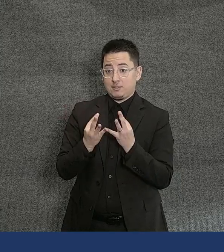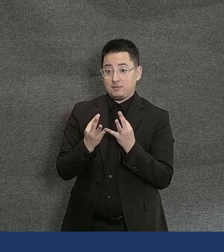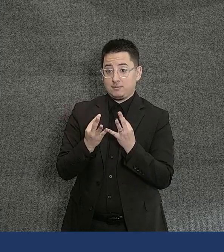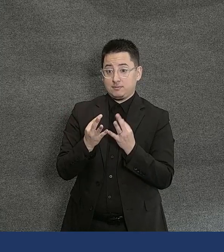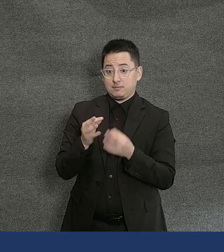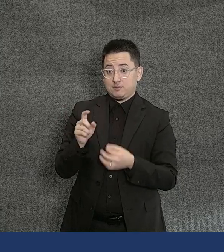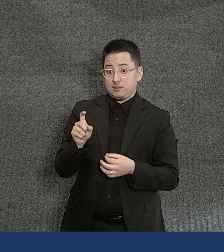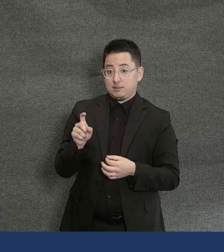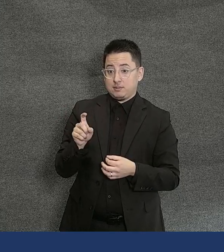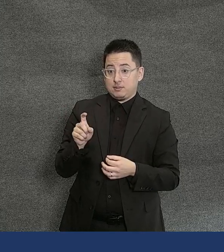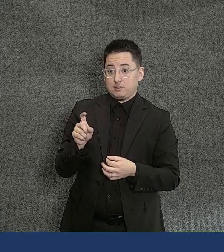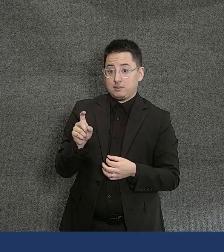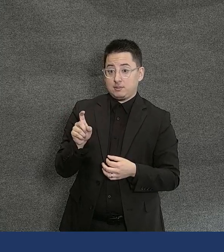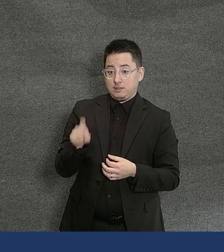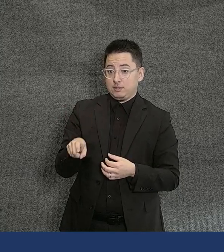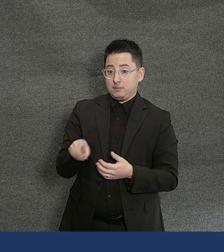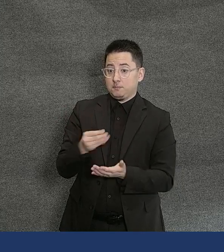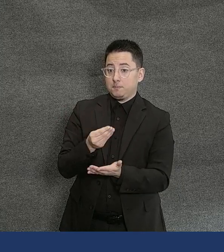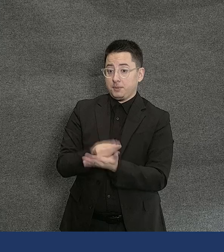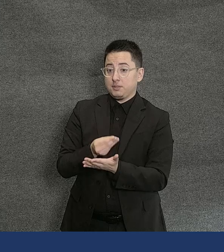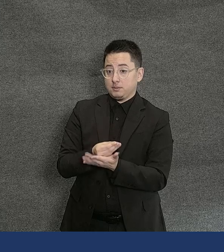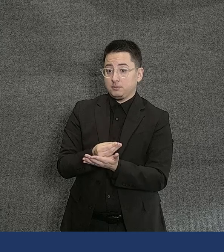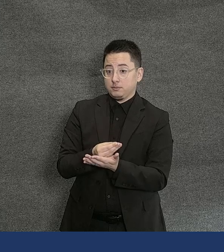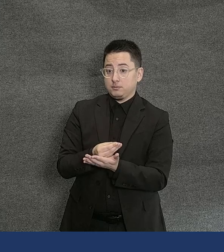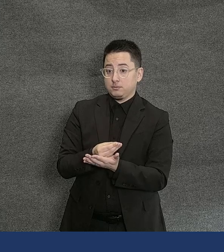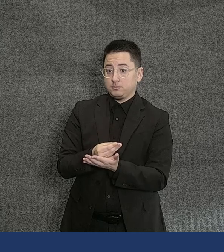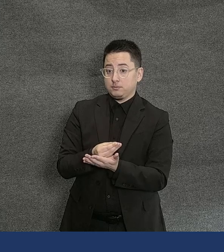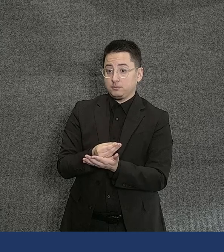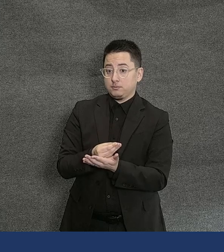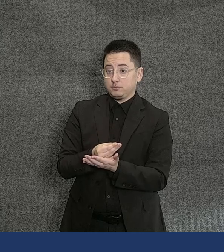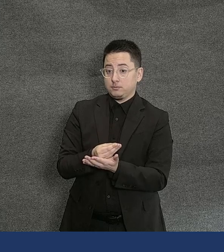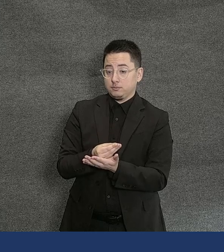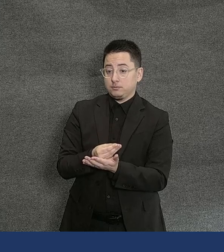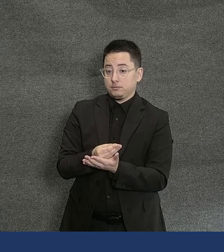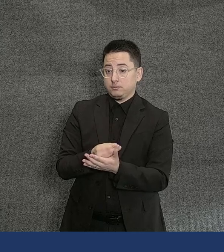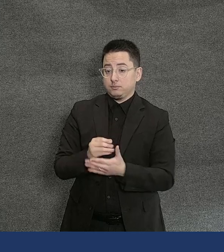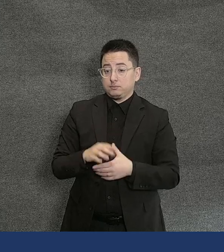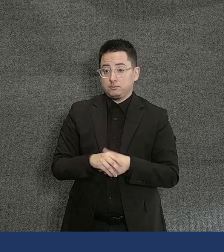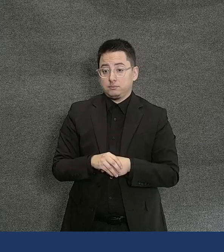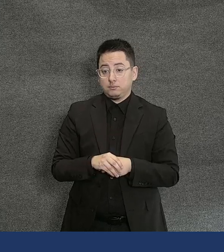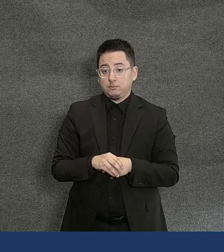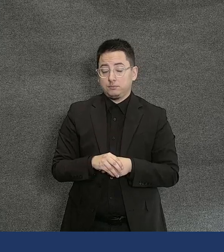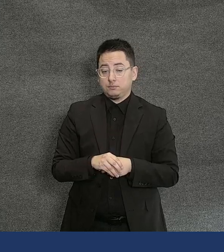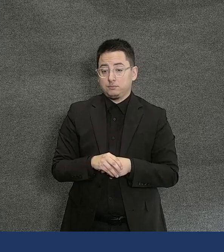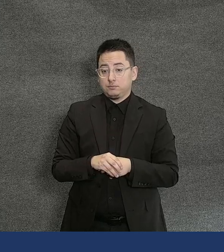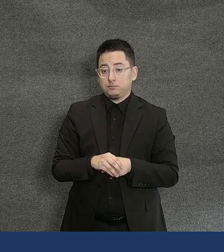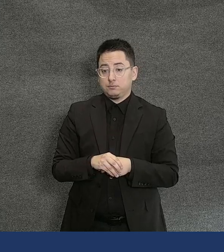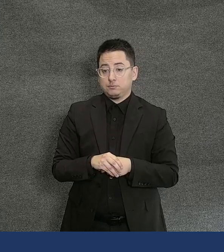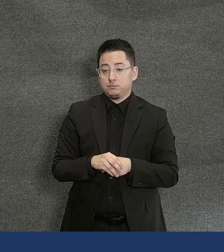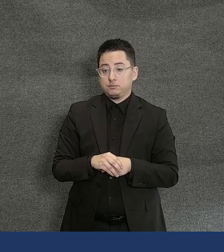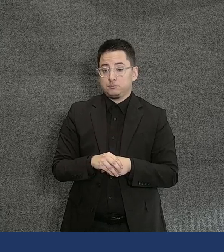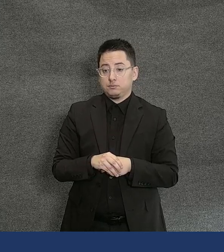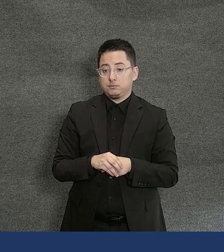get by demoting themselves. And so then we end up in this cycle